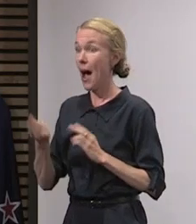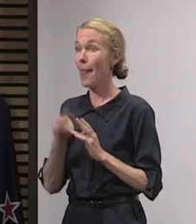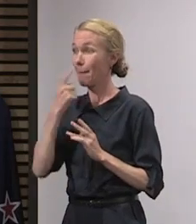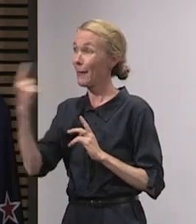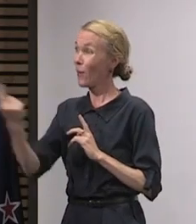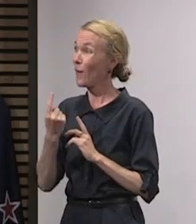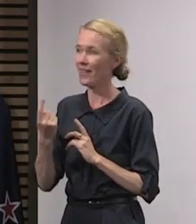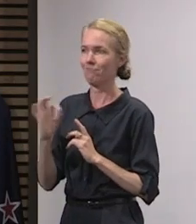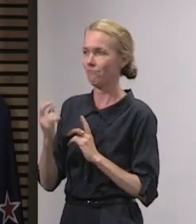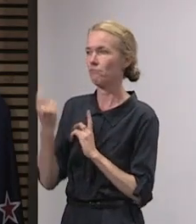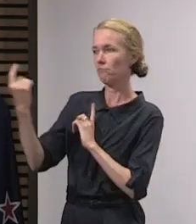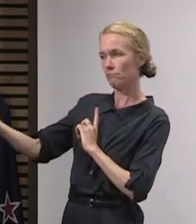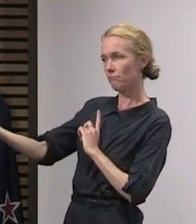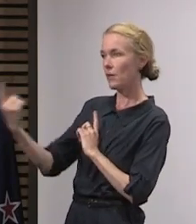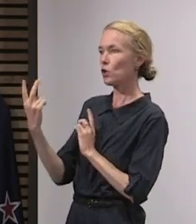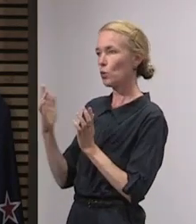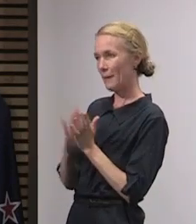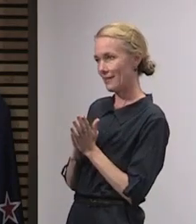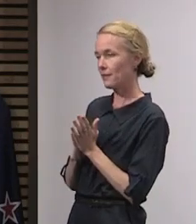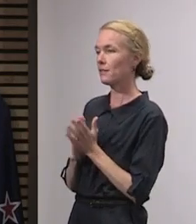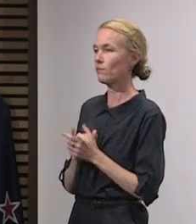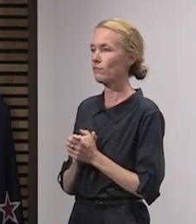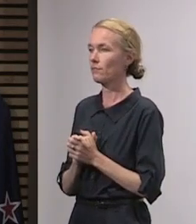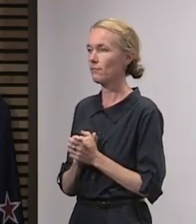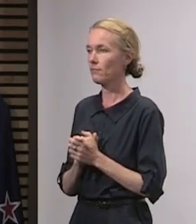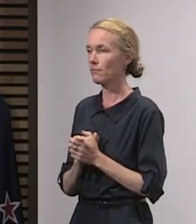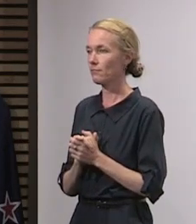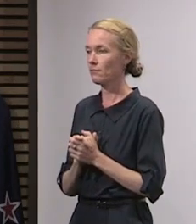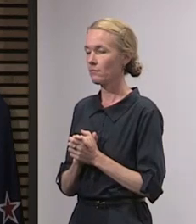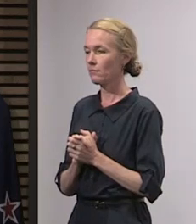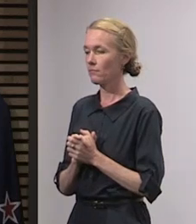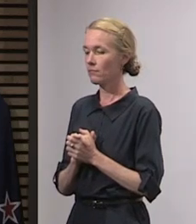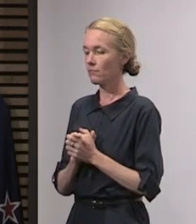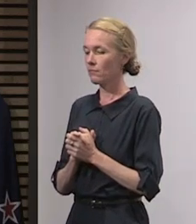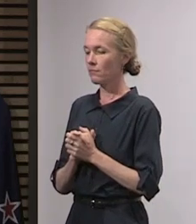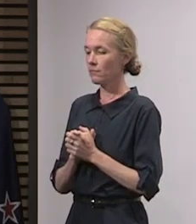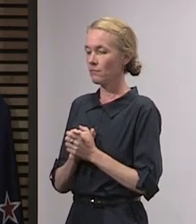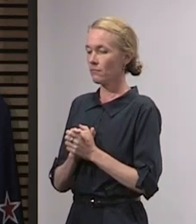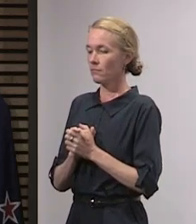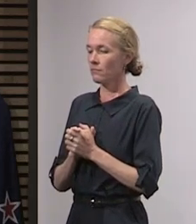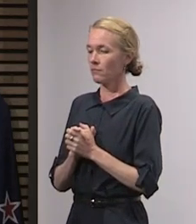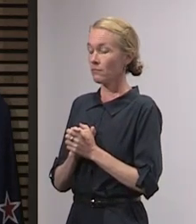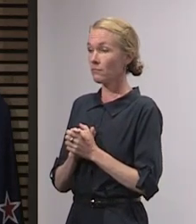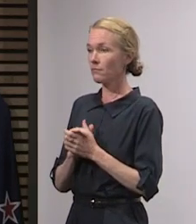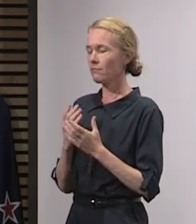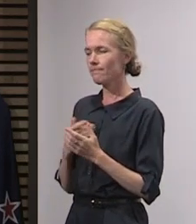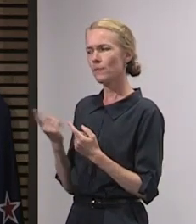physical contact with those in our bubble while we are in